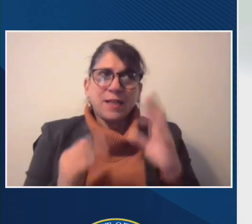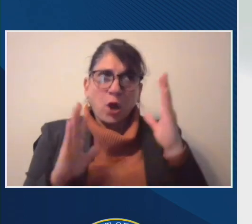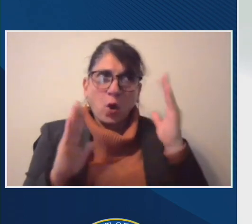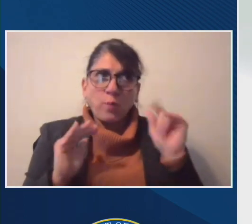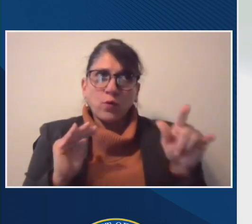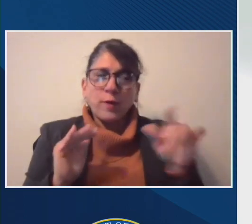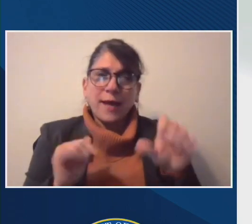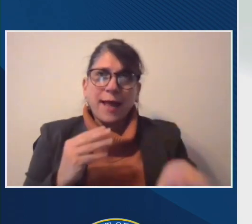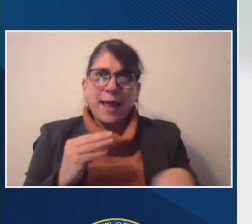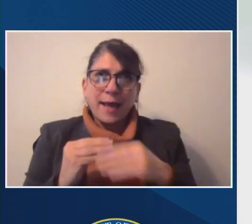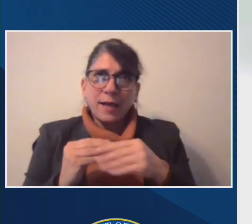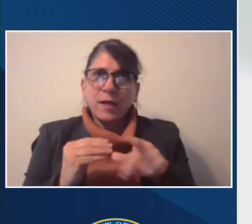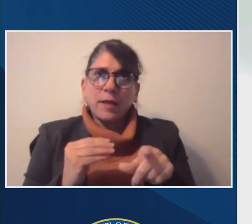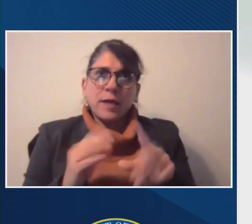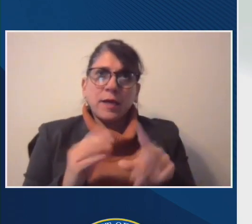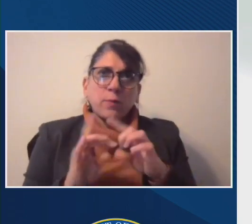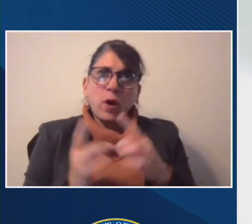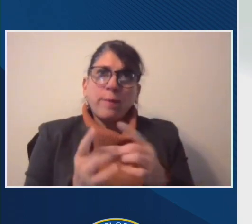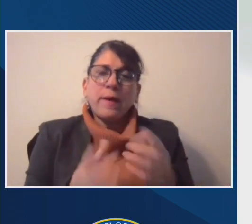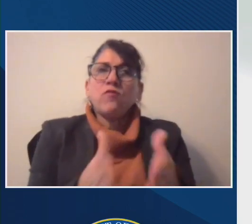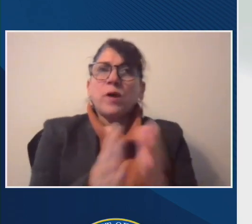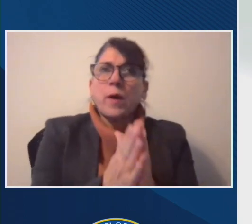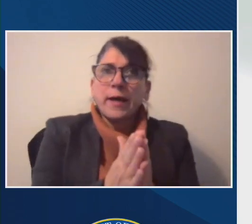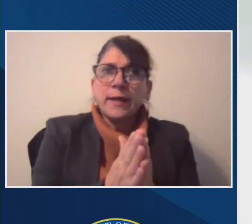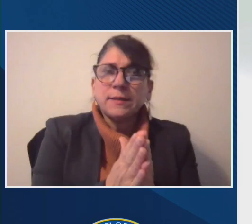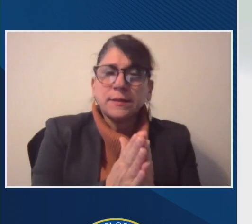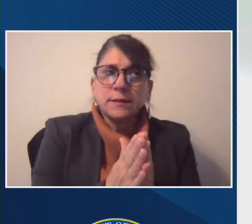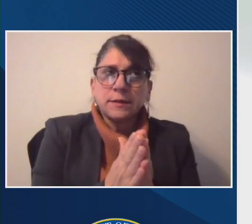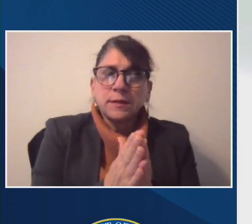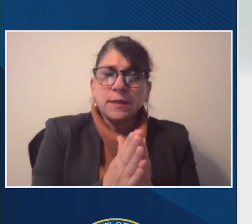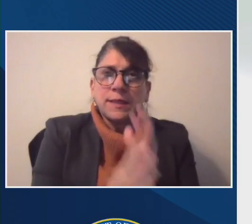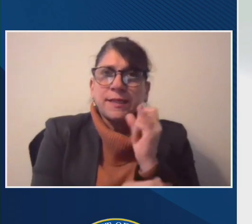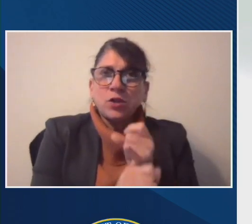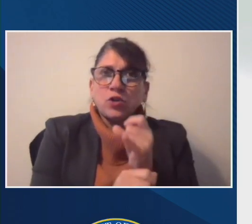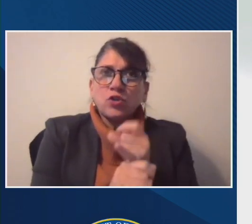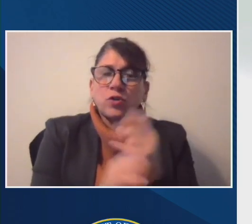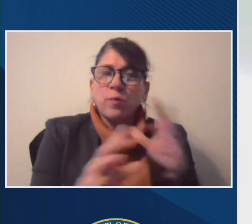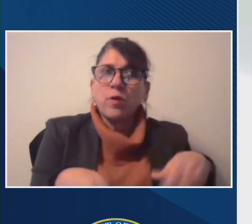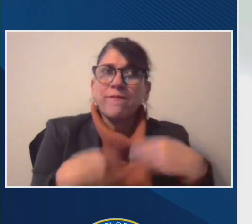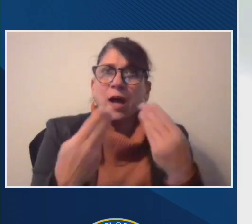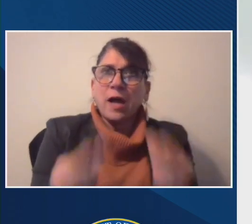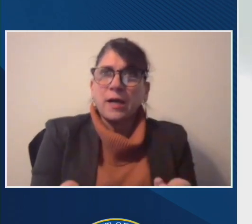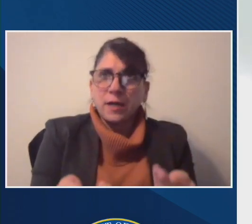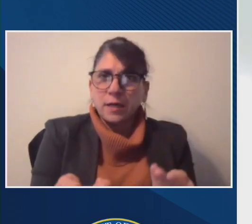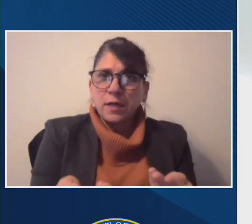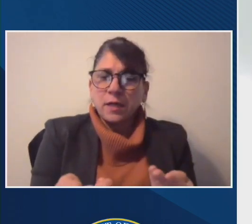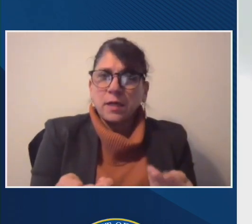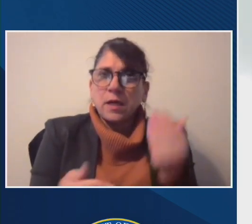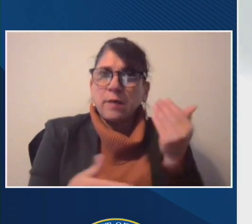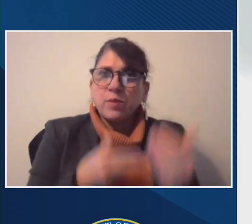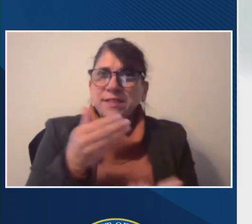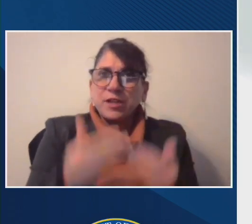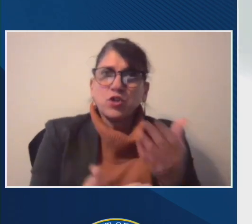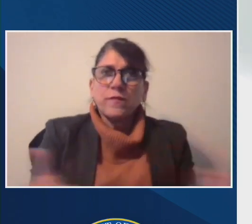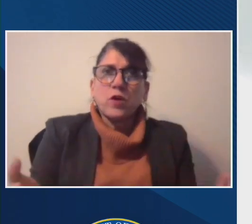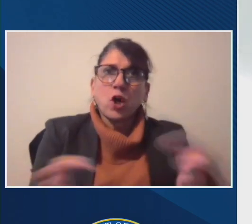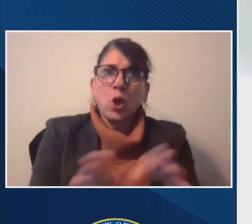Department also requests that the institution provide them with its procedures for closing out the programs.